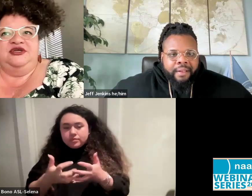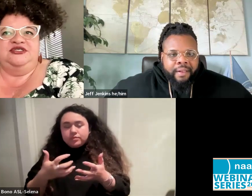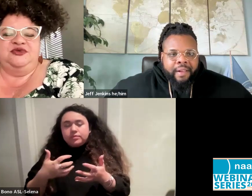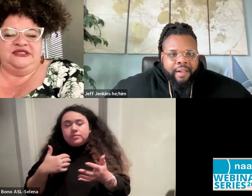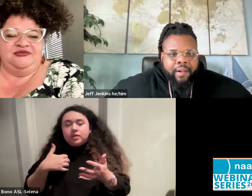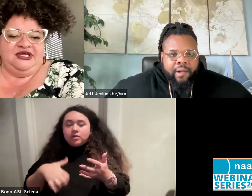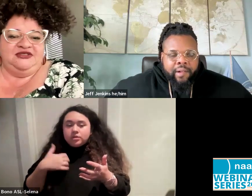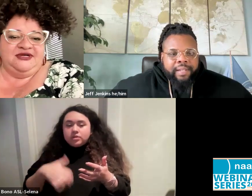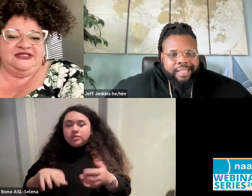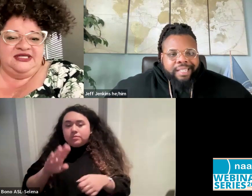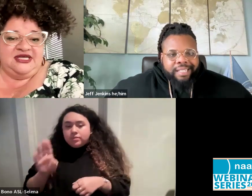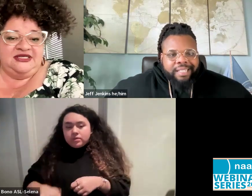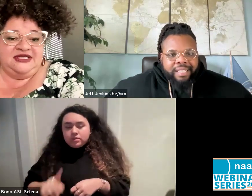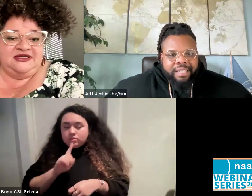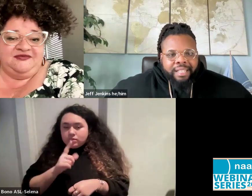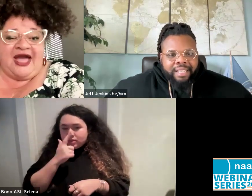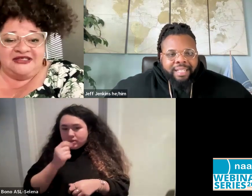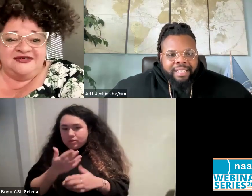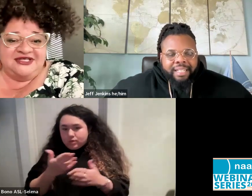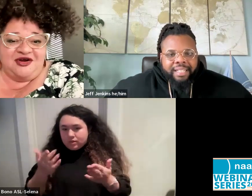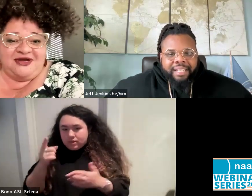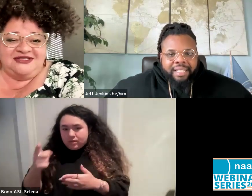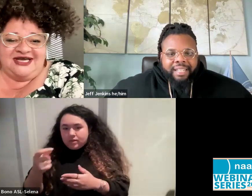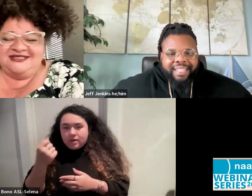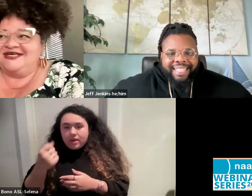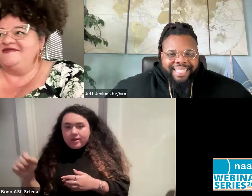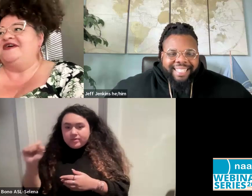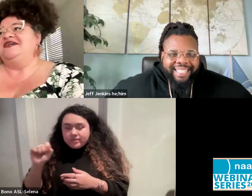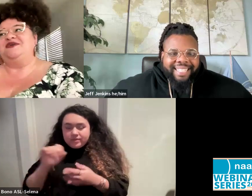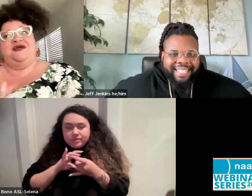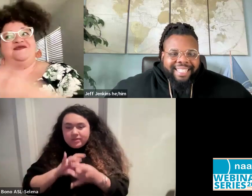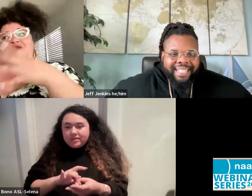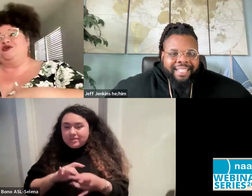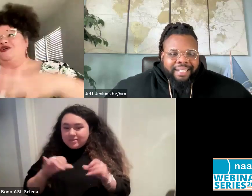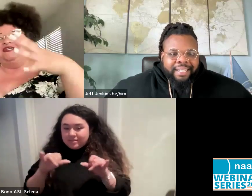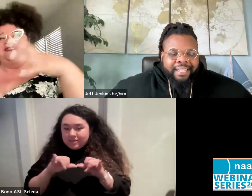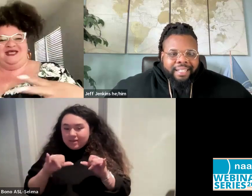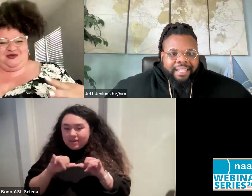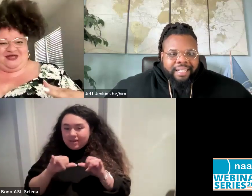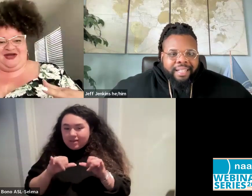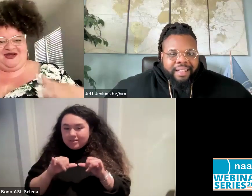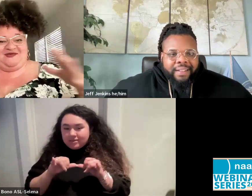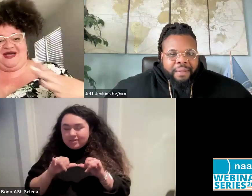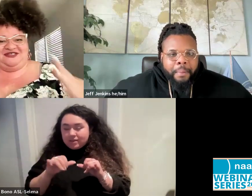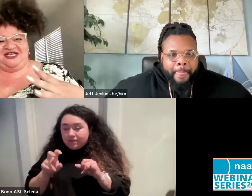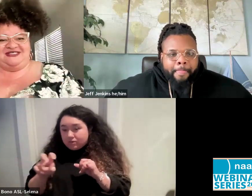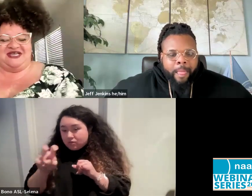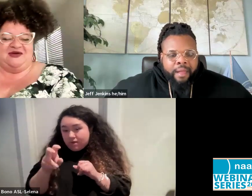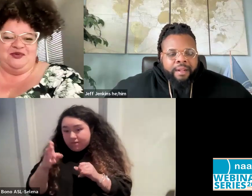you know, just doing some really interesting things. Activists there around saying stuff. So if your journeys take you there, you have a chance to network